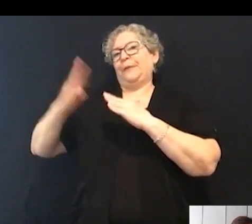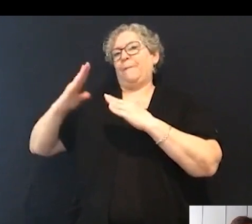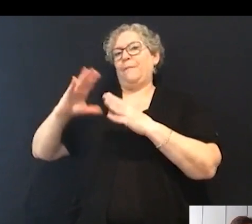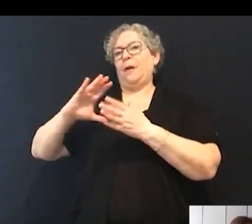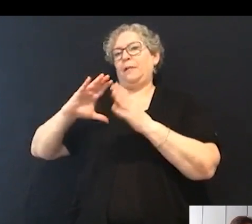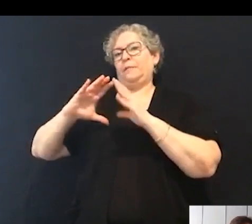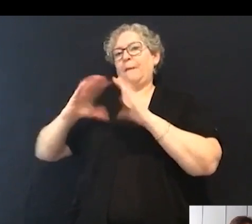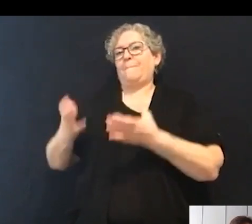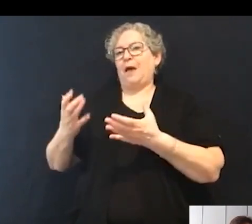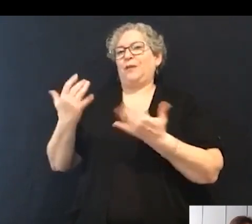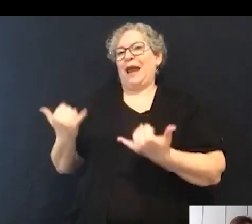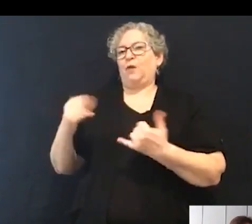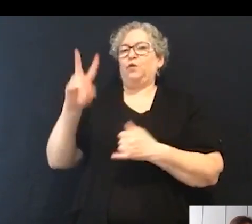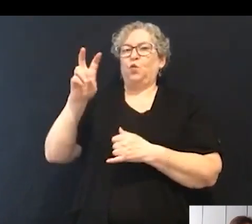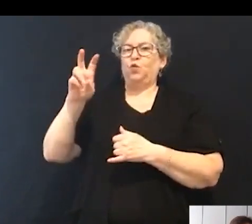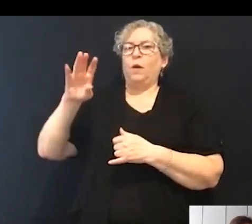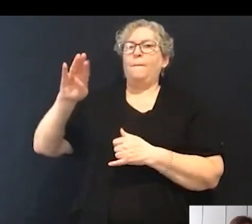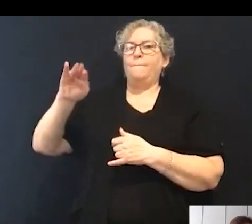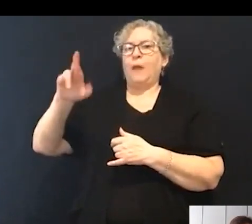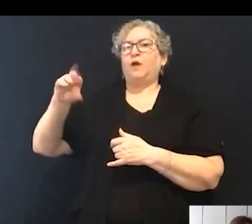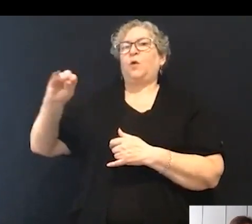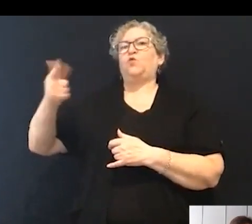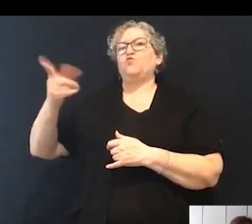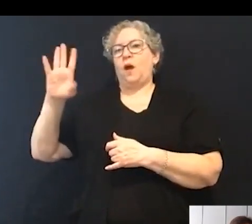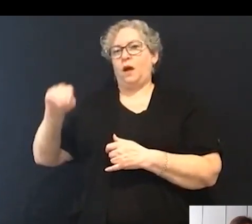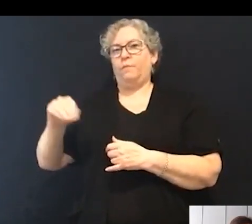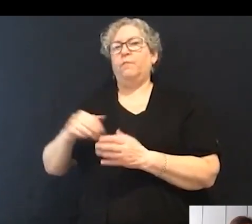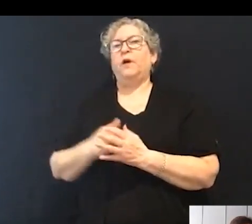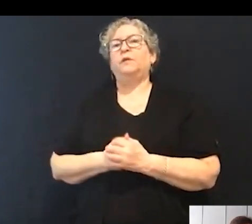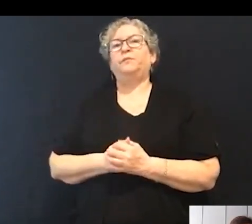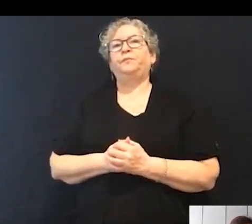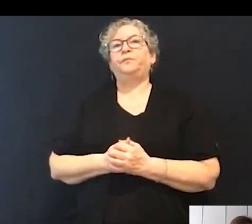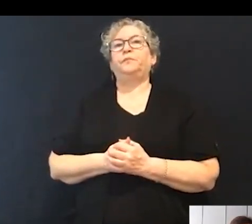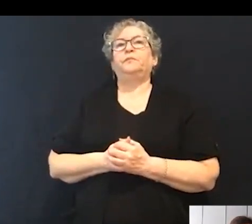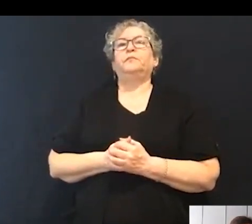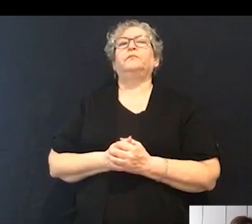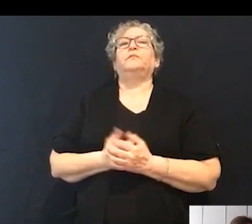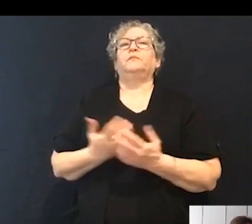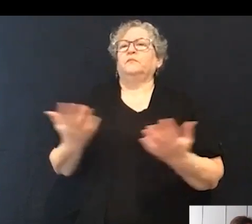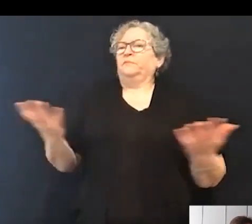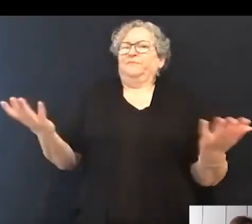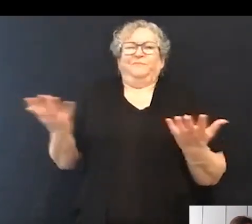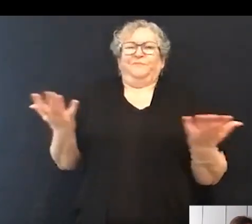is 200 micrograms. So what is RNA therapy?